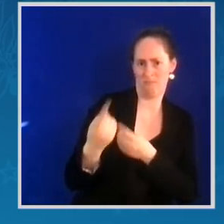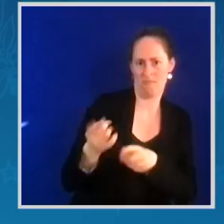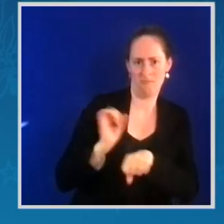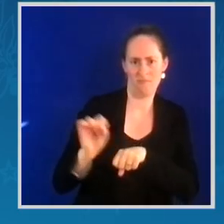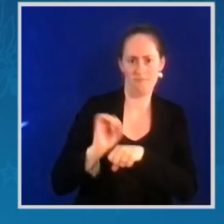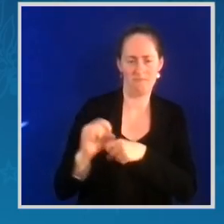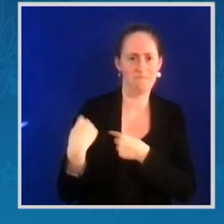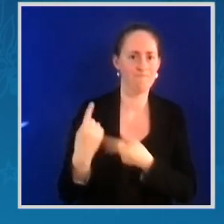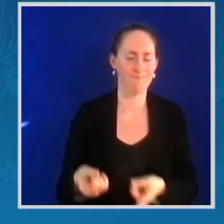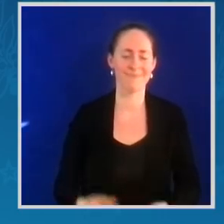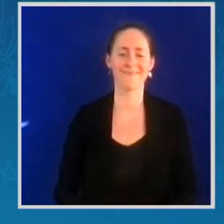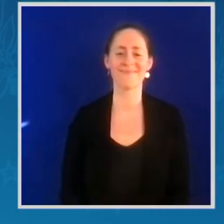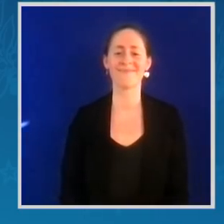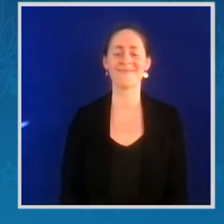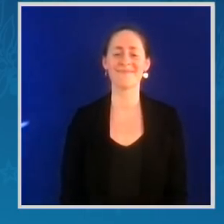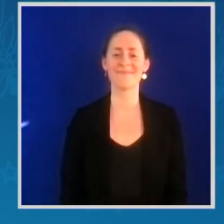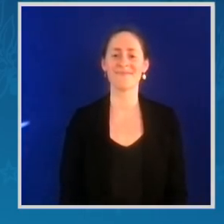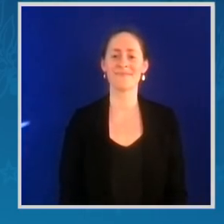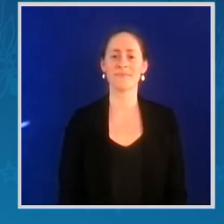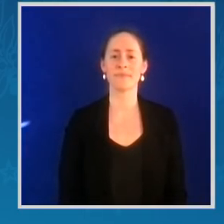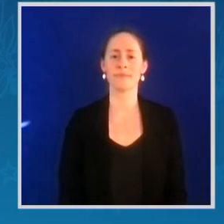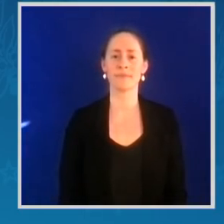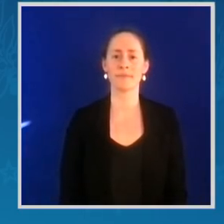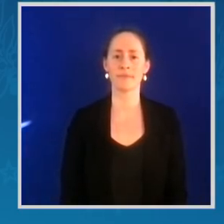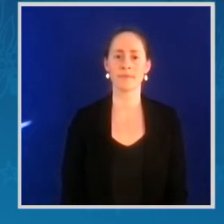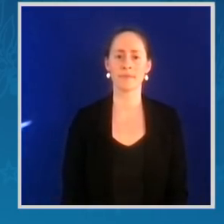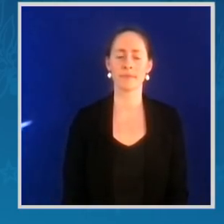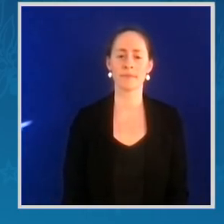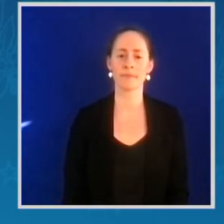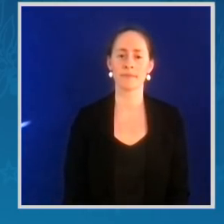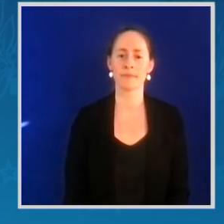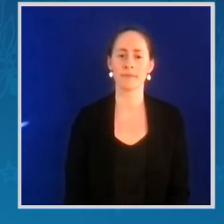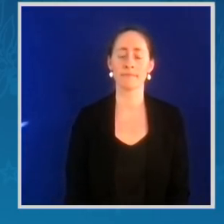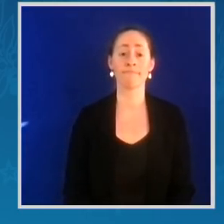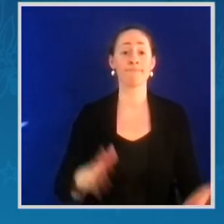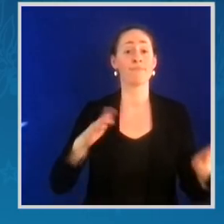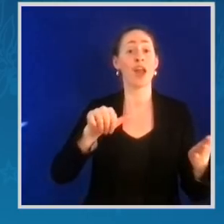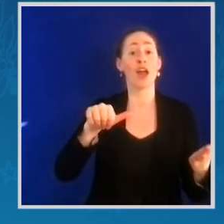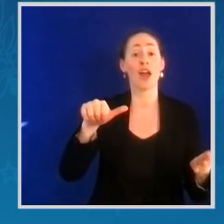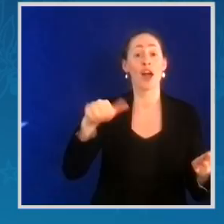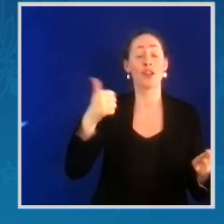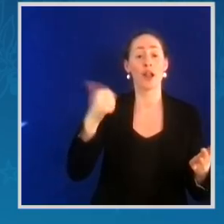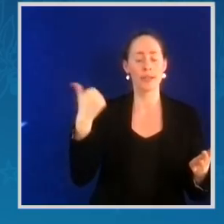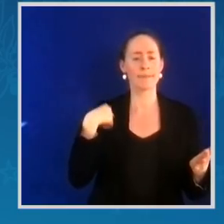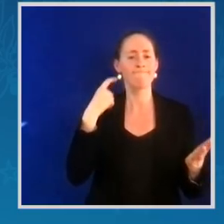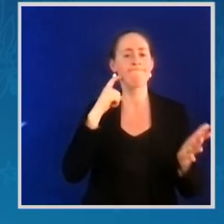The issues that are long standing by virtue of the nature of them are never going to be solved overnight,